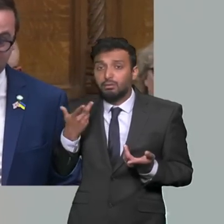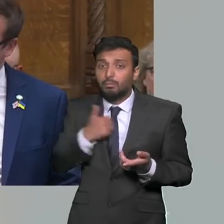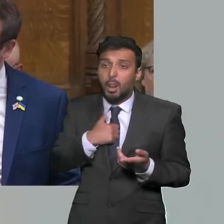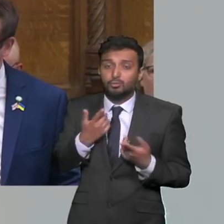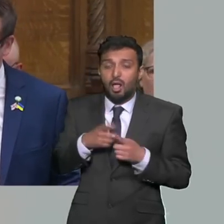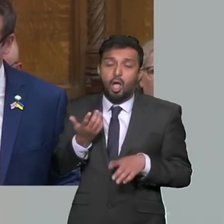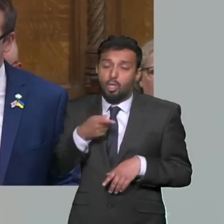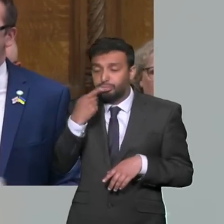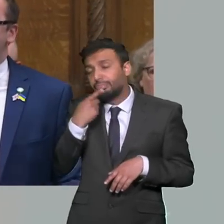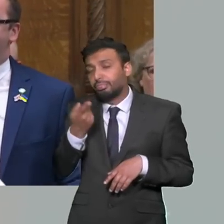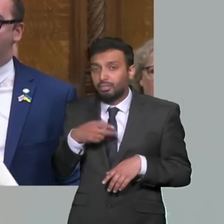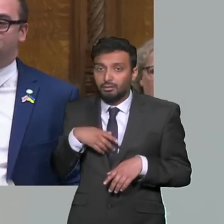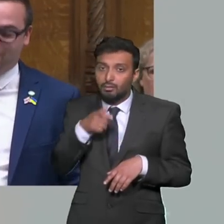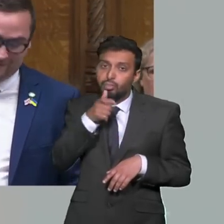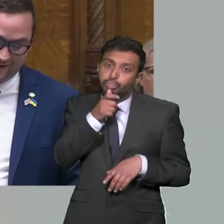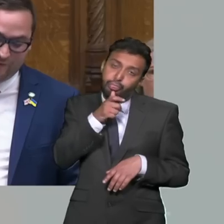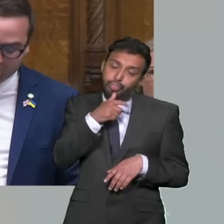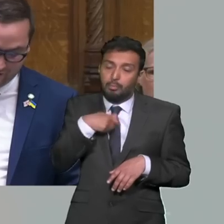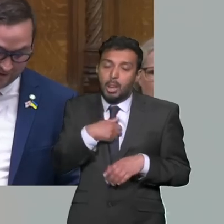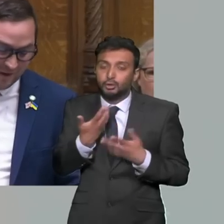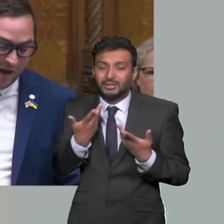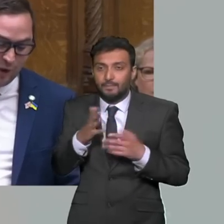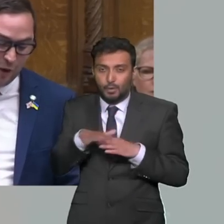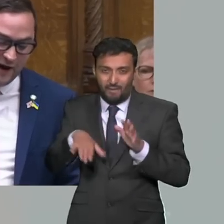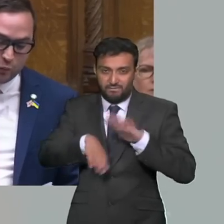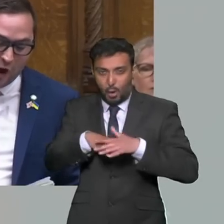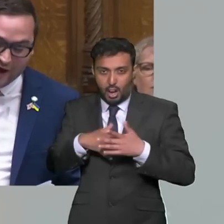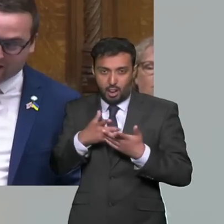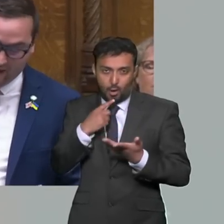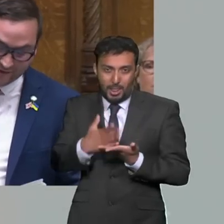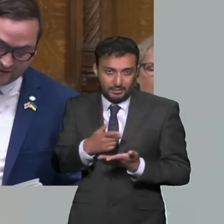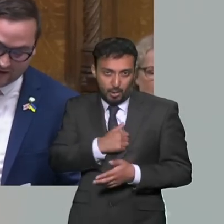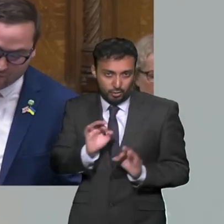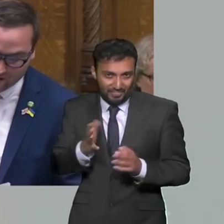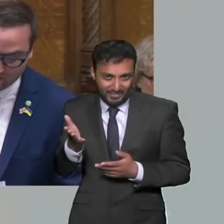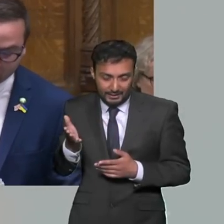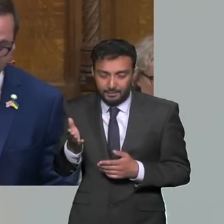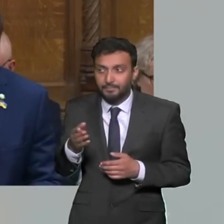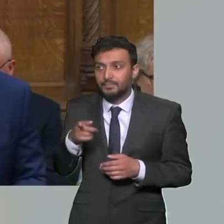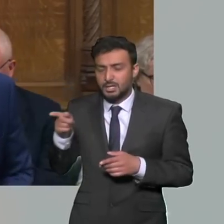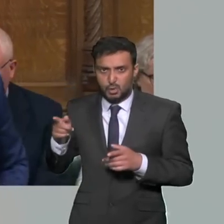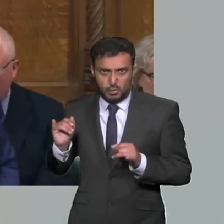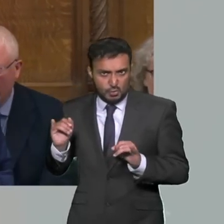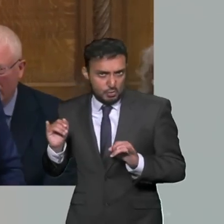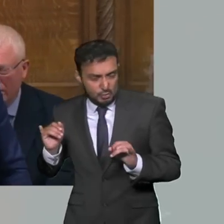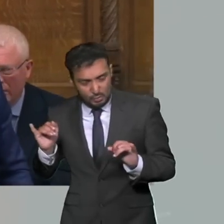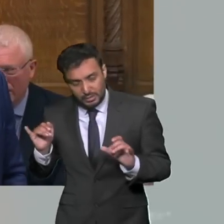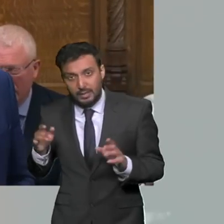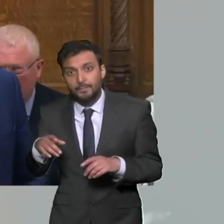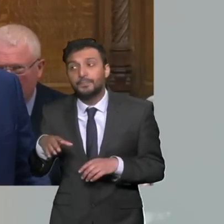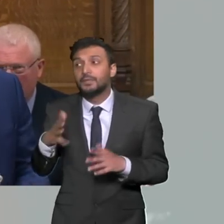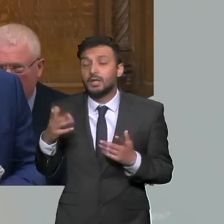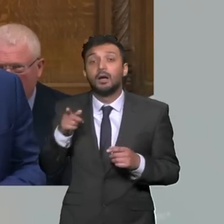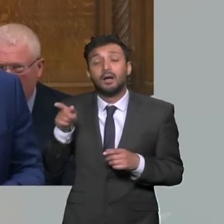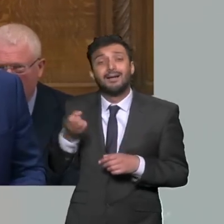At which work event did he realise Labour’s call was the right thing to do; considering